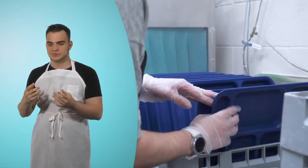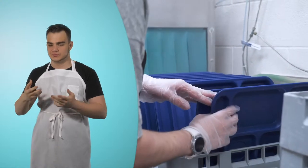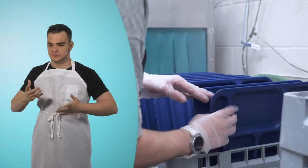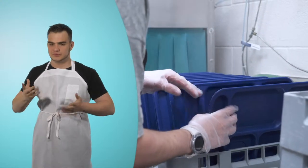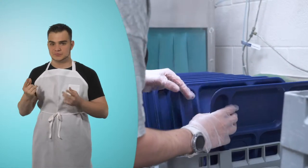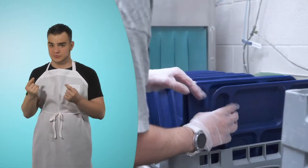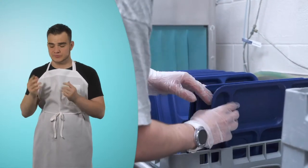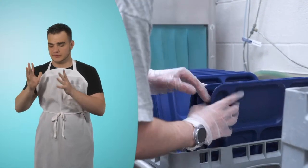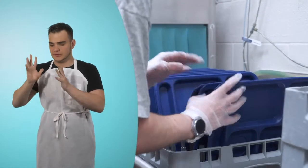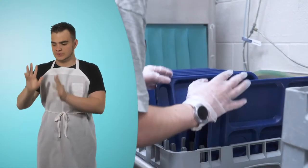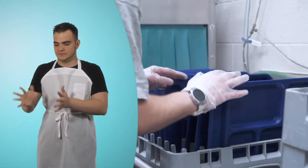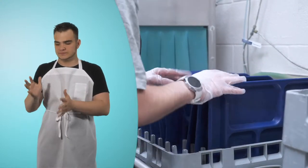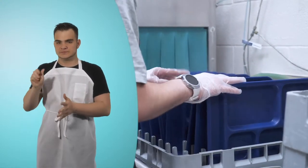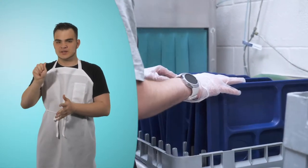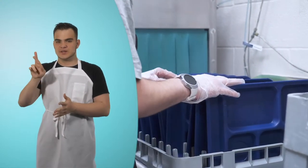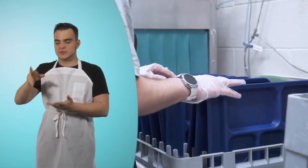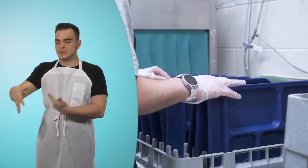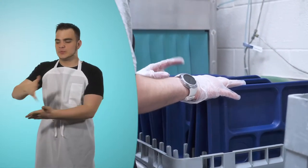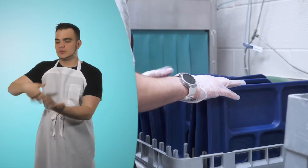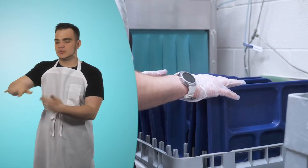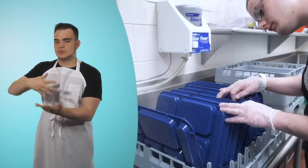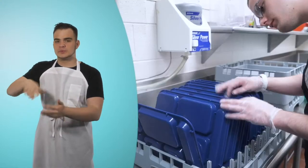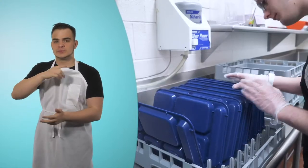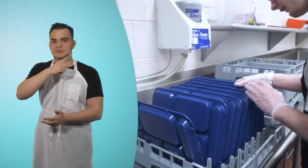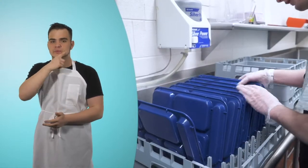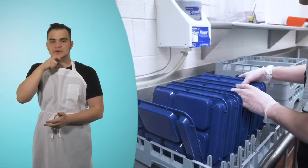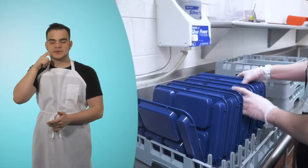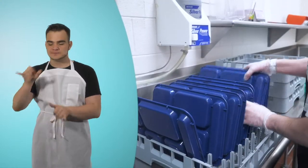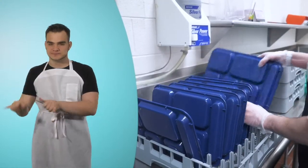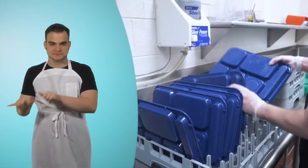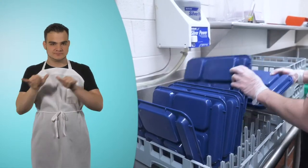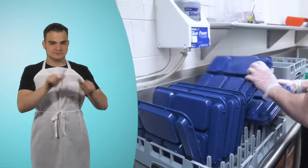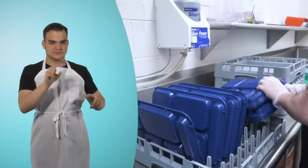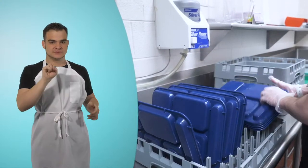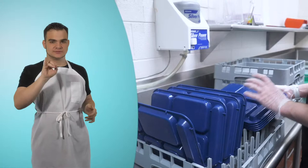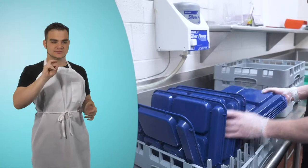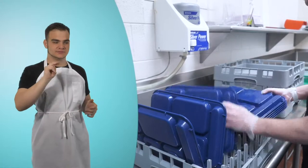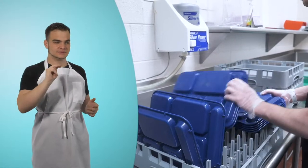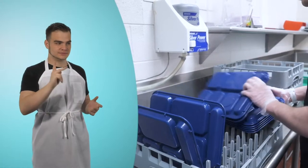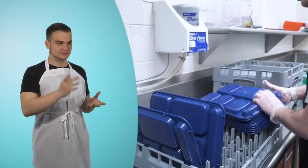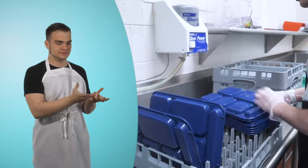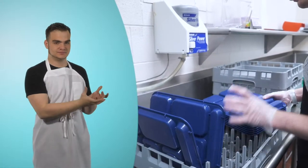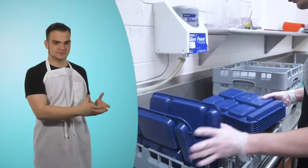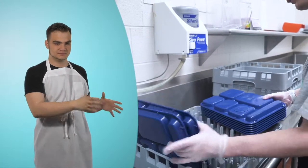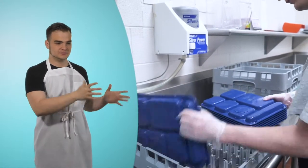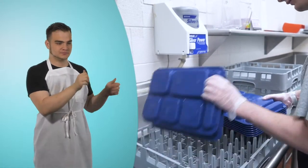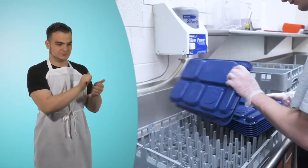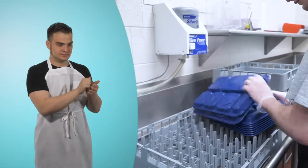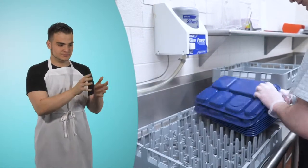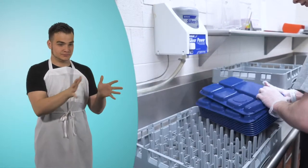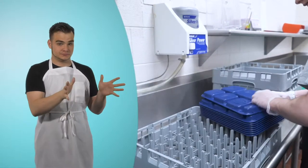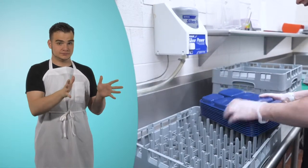Allow the dishes to air-dry. Just as you do after using the three-compartment sink.